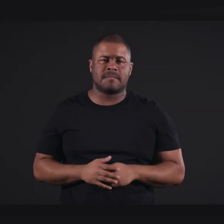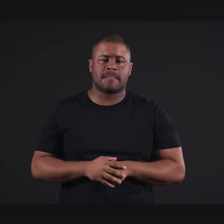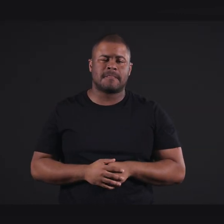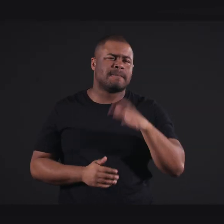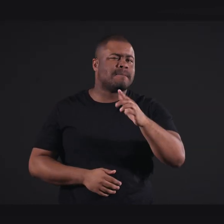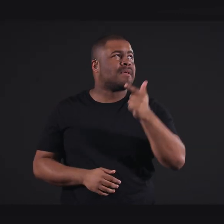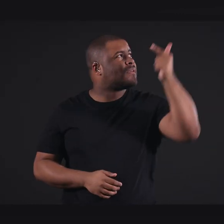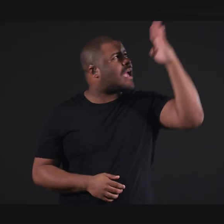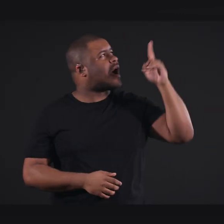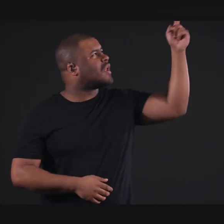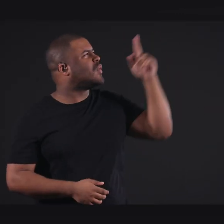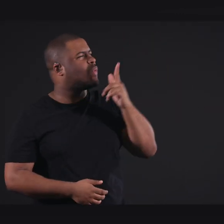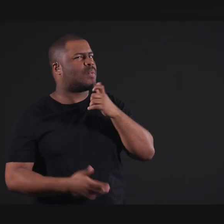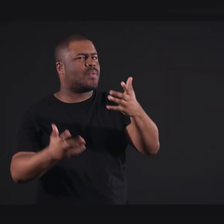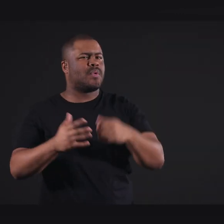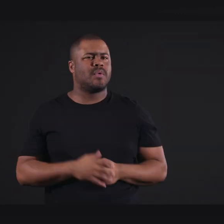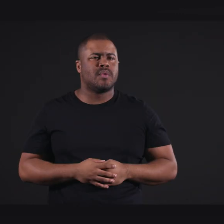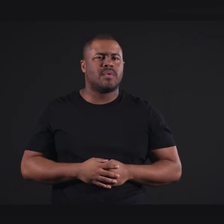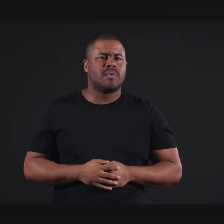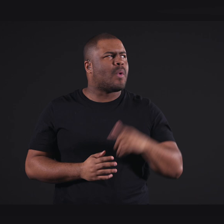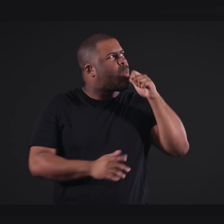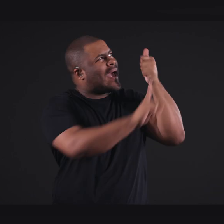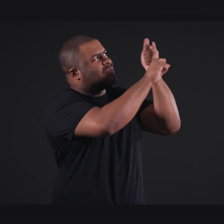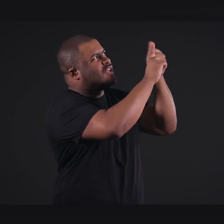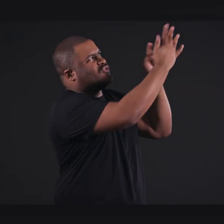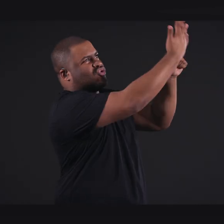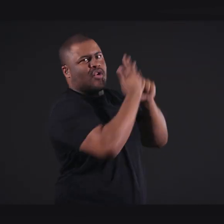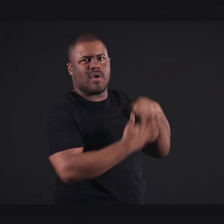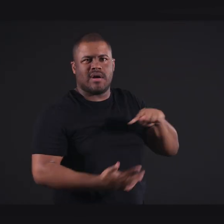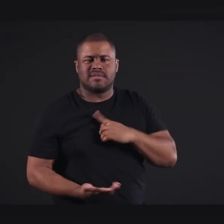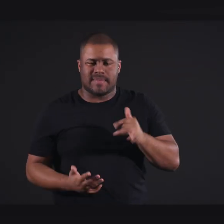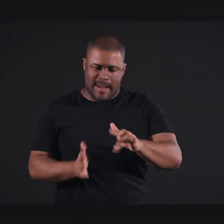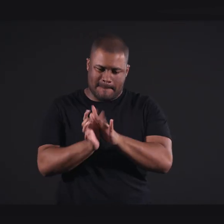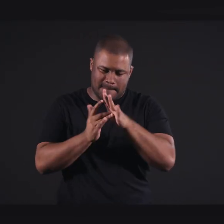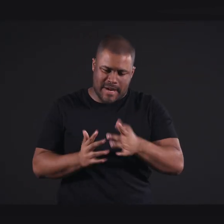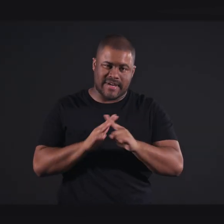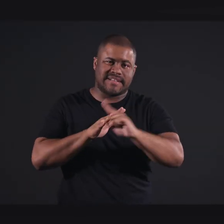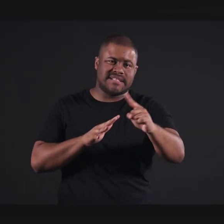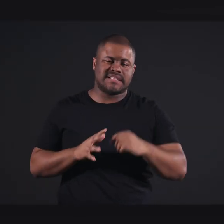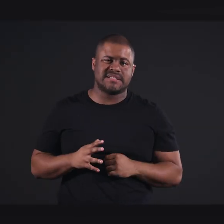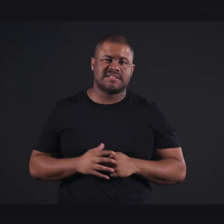Who is God? Who has he revealed himself to be in the pages of Exodus?